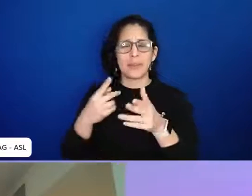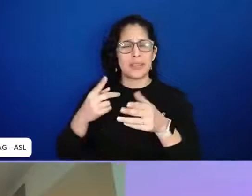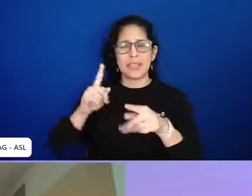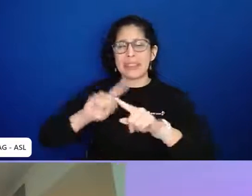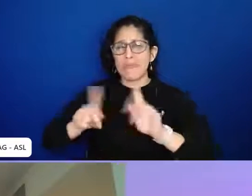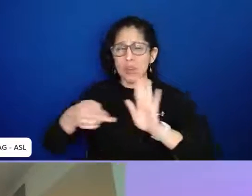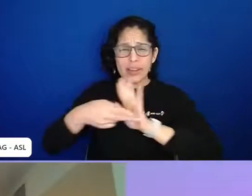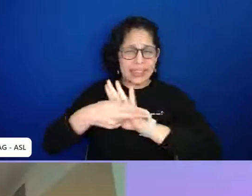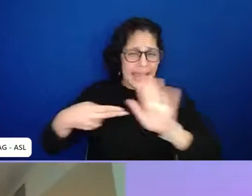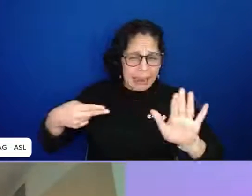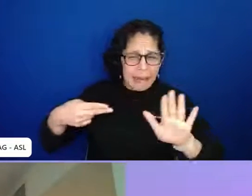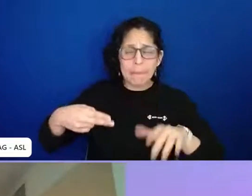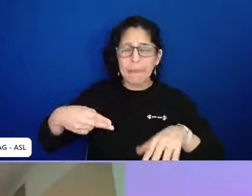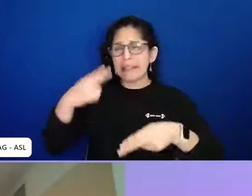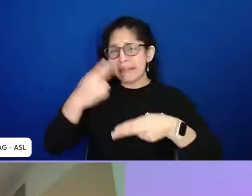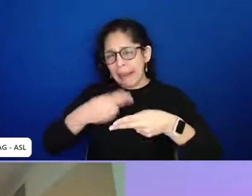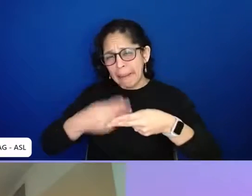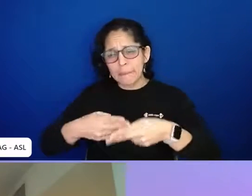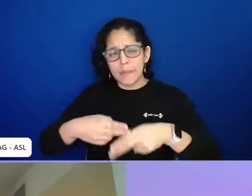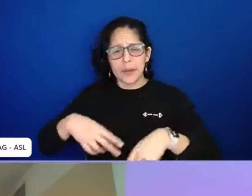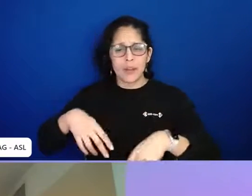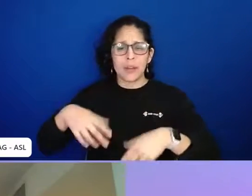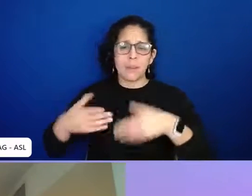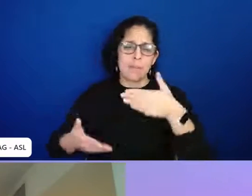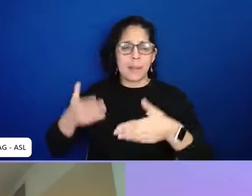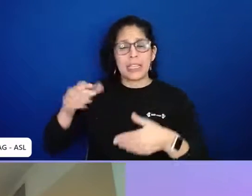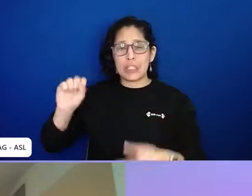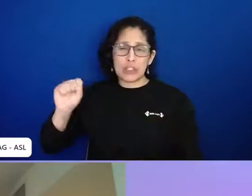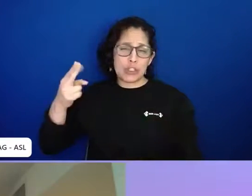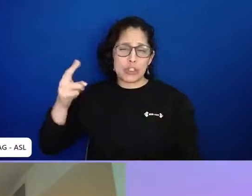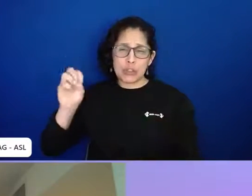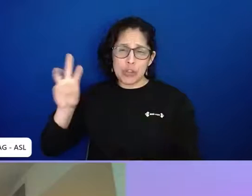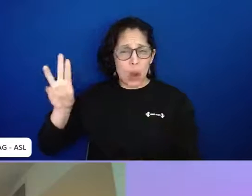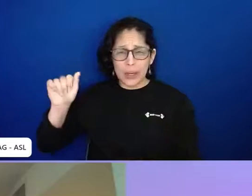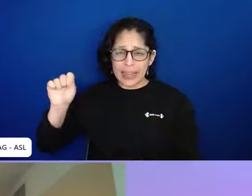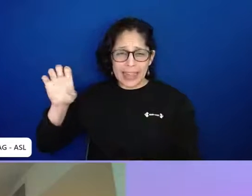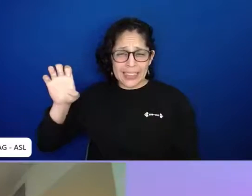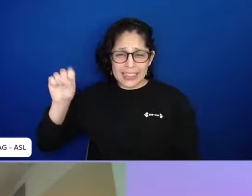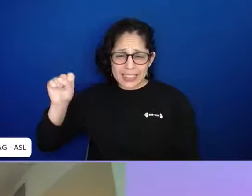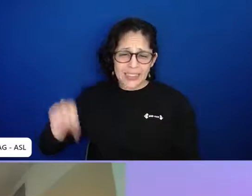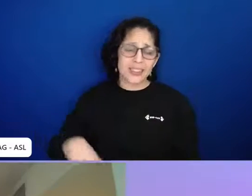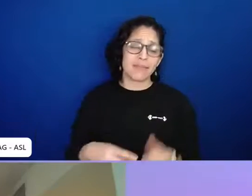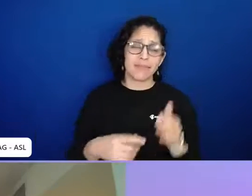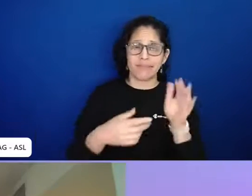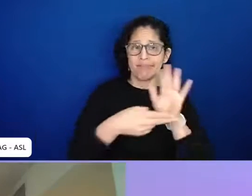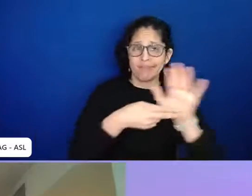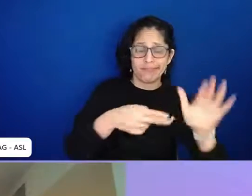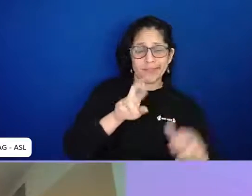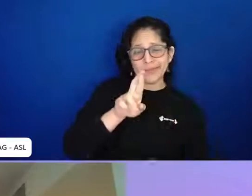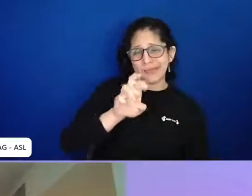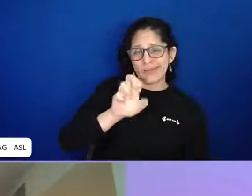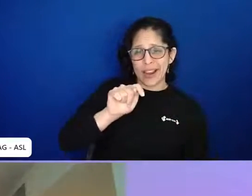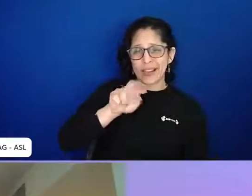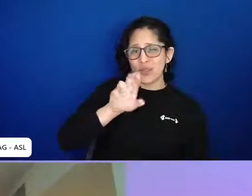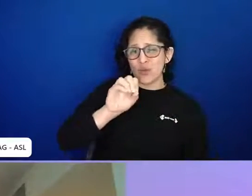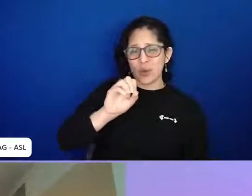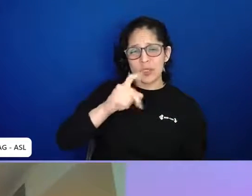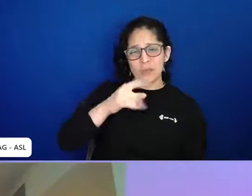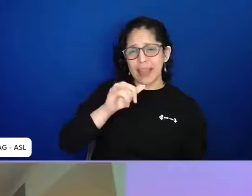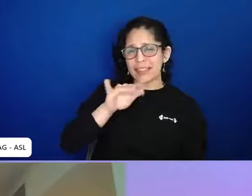also will specify, some people depending on your region or your country, sometimes it's called showcases retrospectives, right whatever your company terminology is,